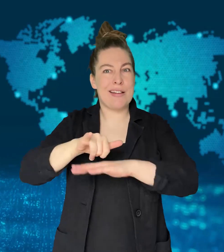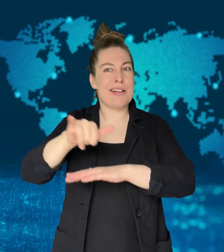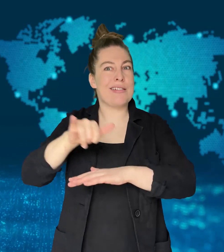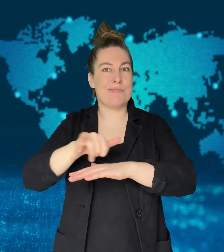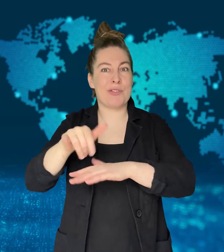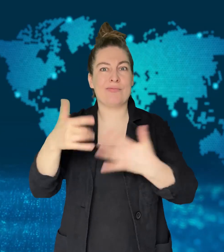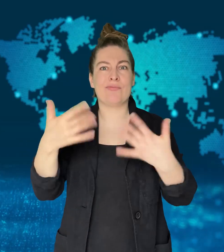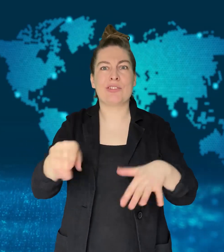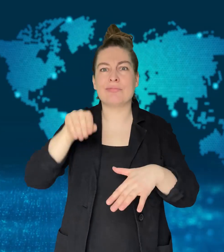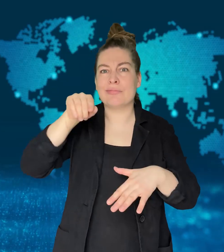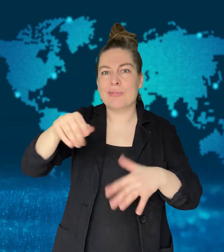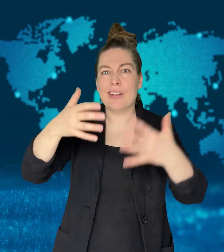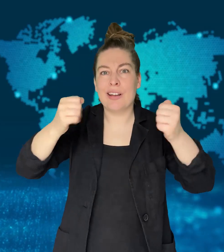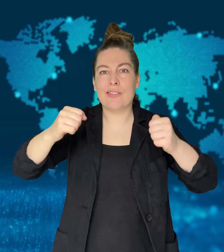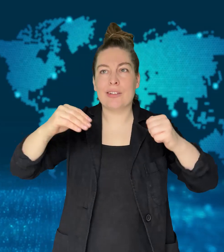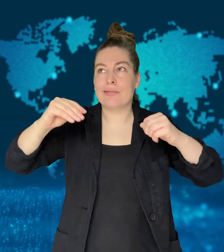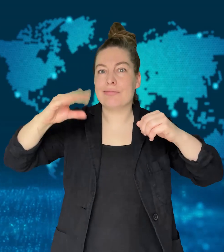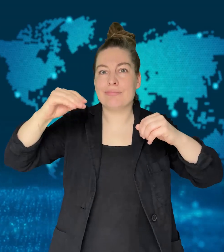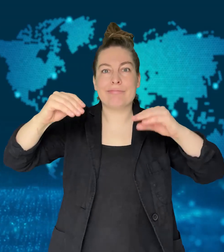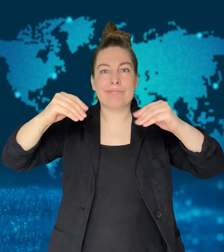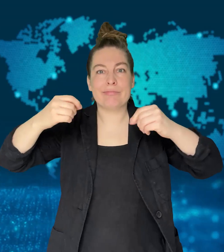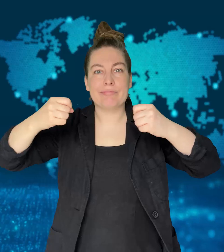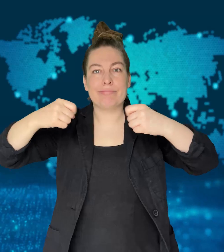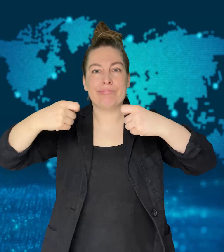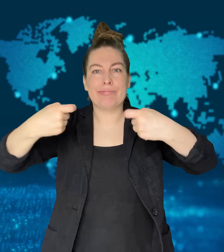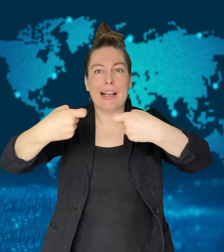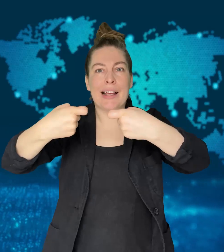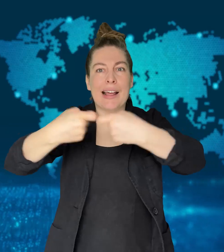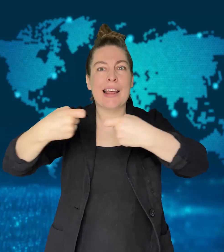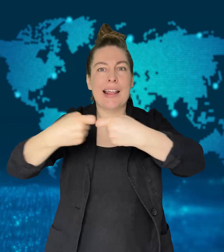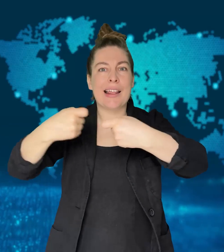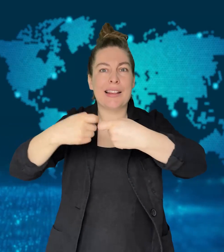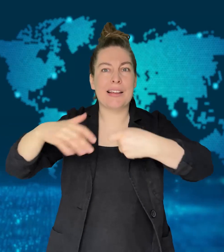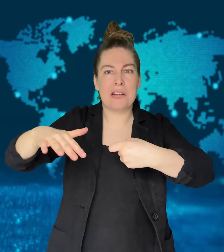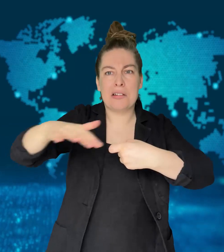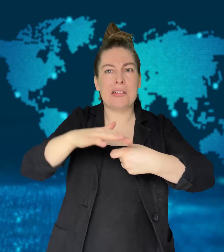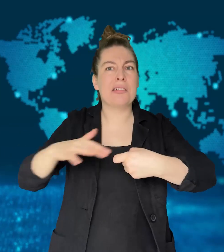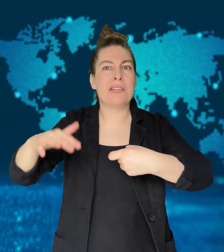a fire at an electrical substation.